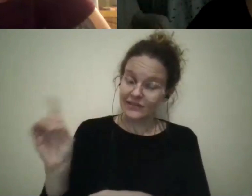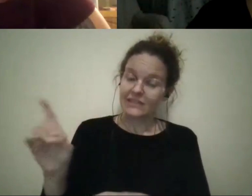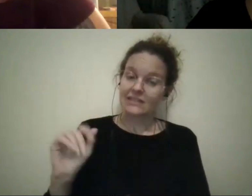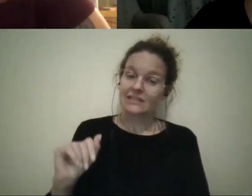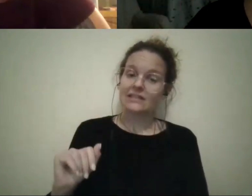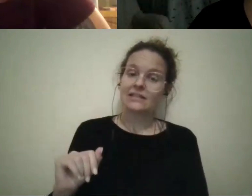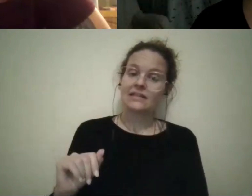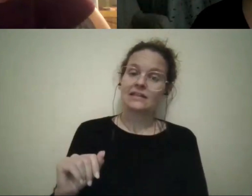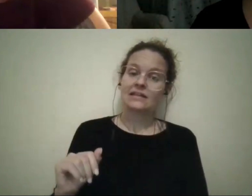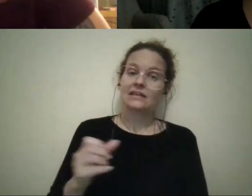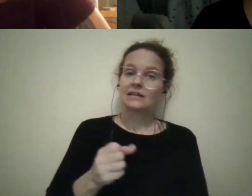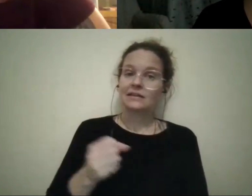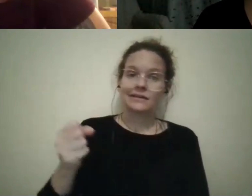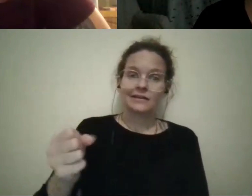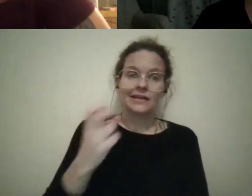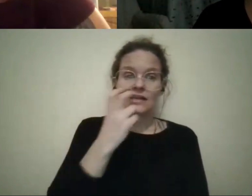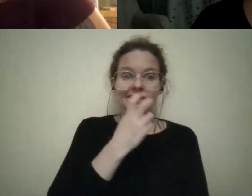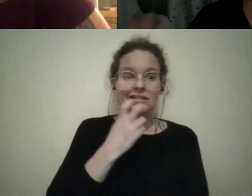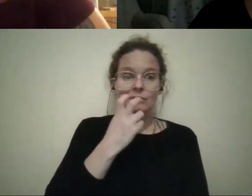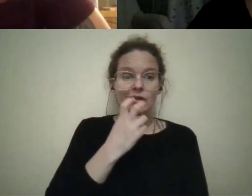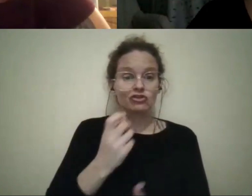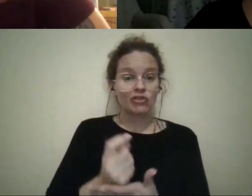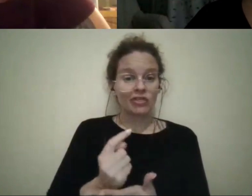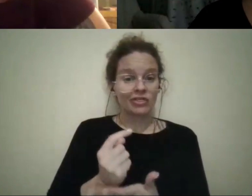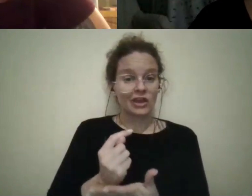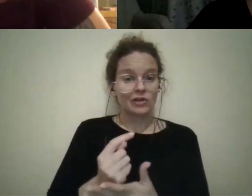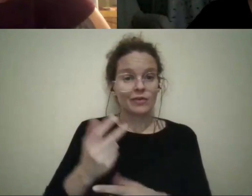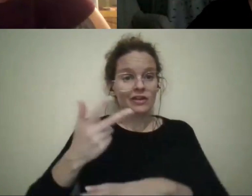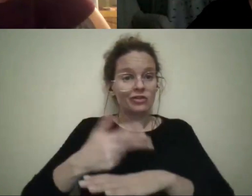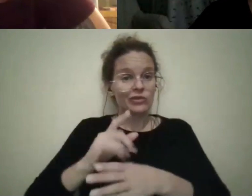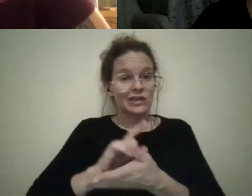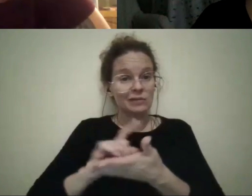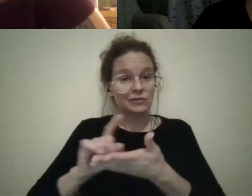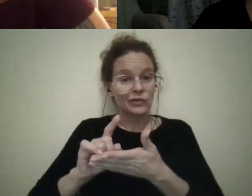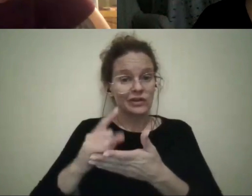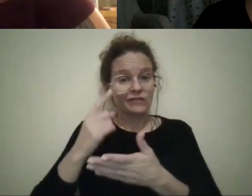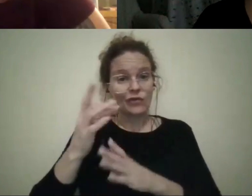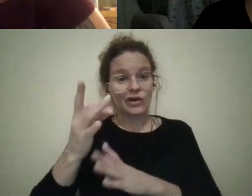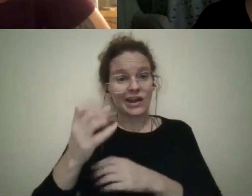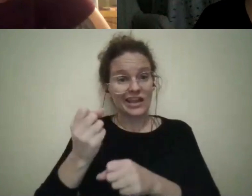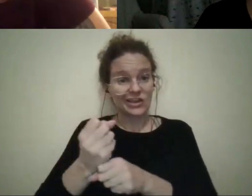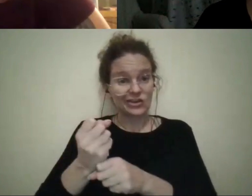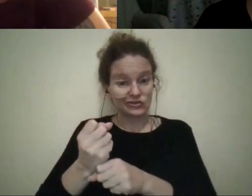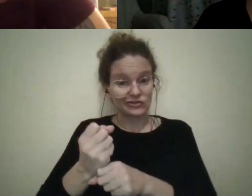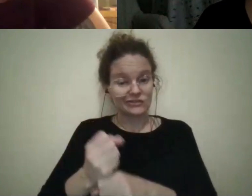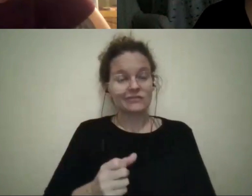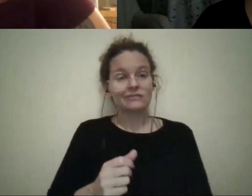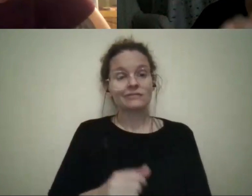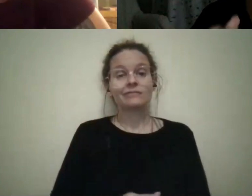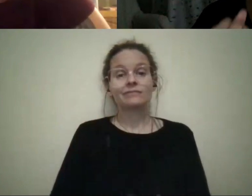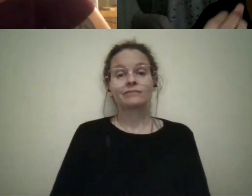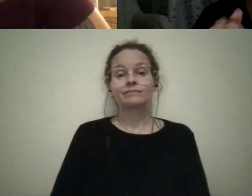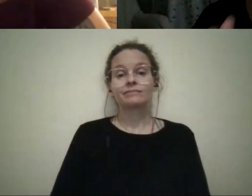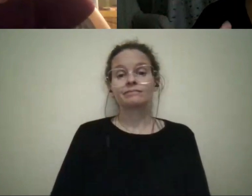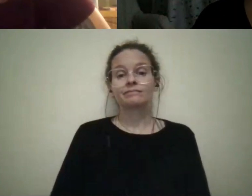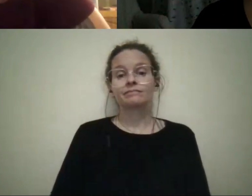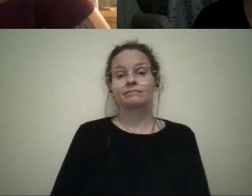me in speech therapy three times a week for eight years. Private. And one of, a lot of those things